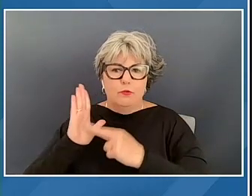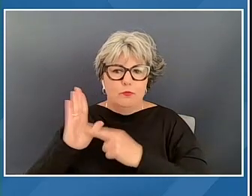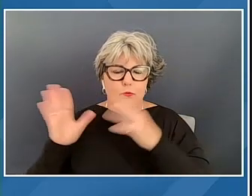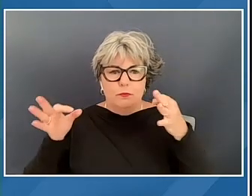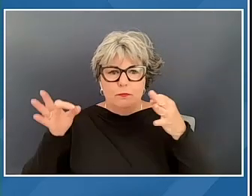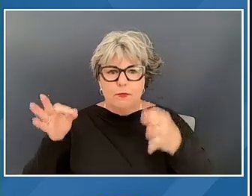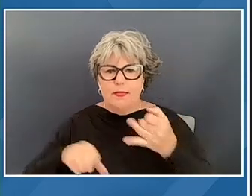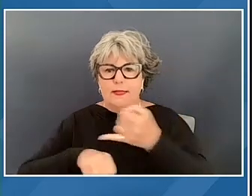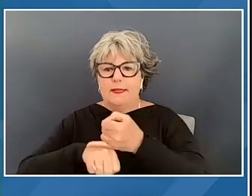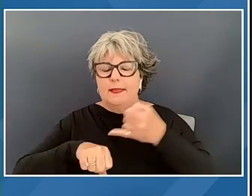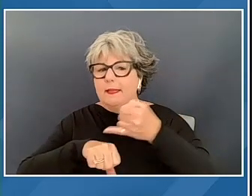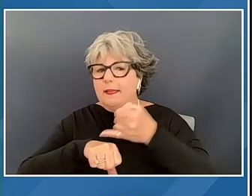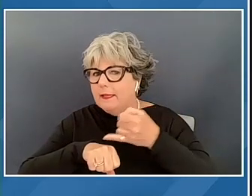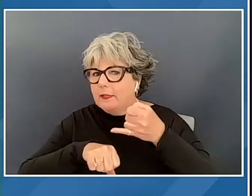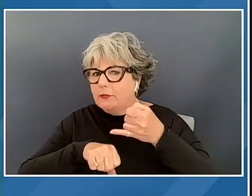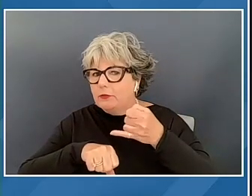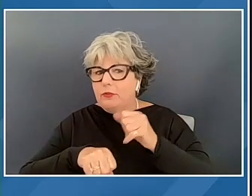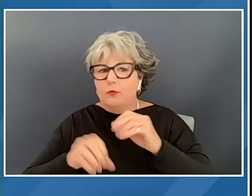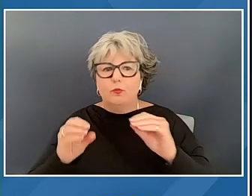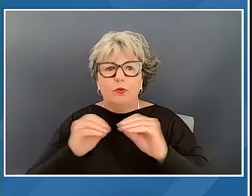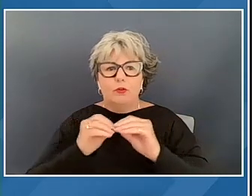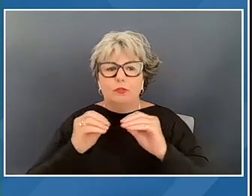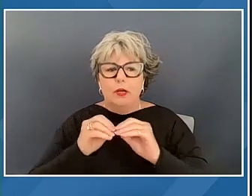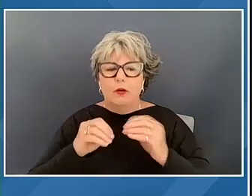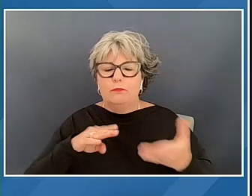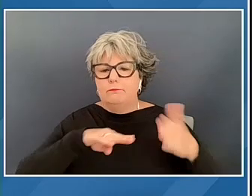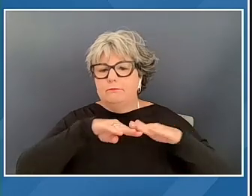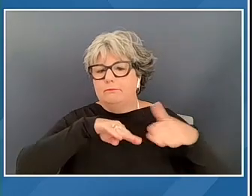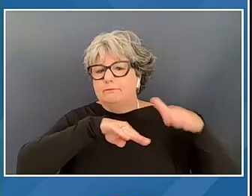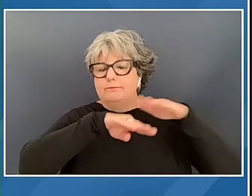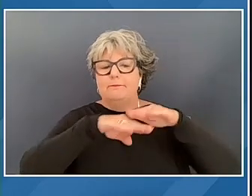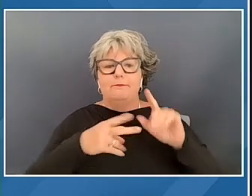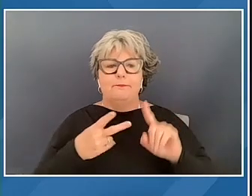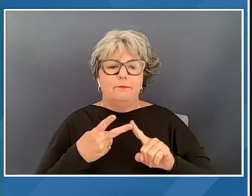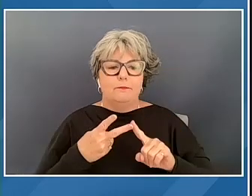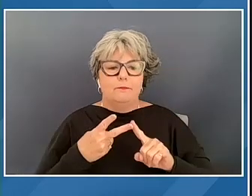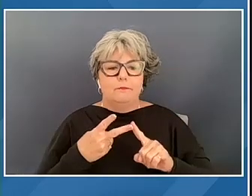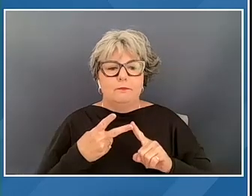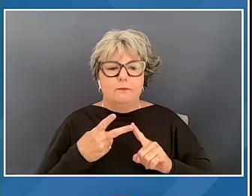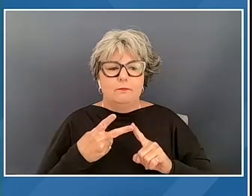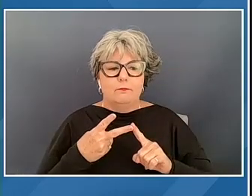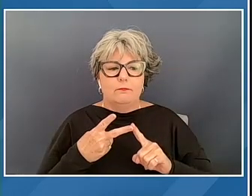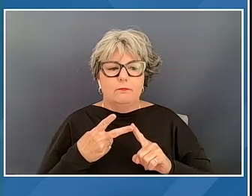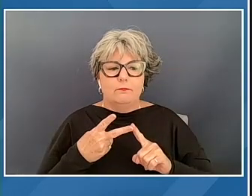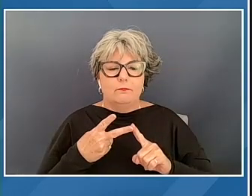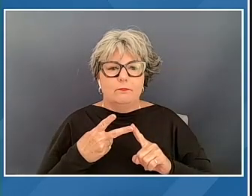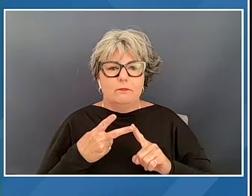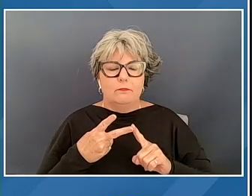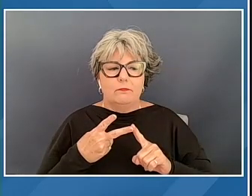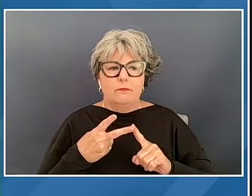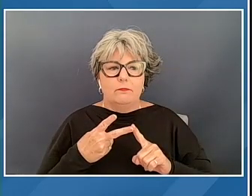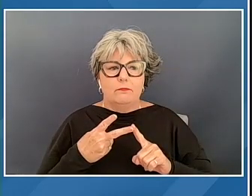know, interest will no longer capitalize. We have looked at things where we have streamlined many of the application